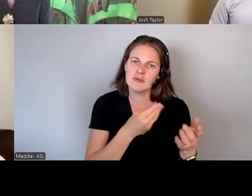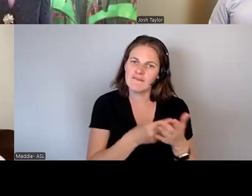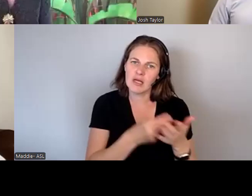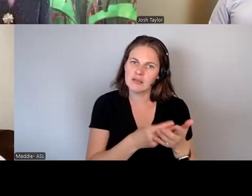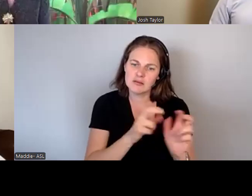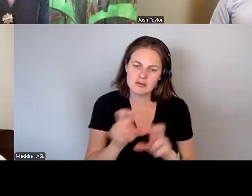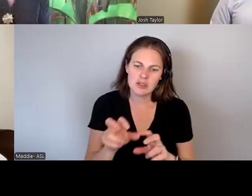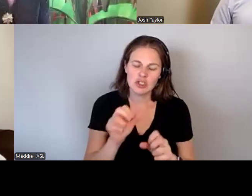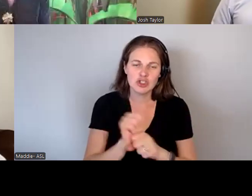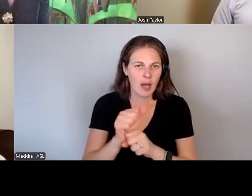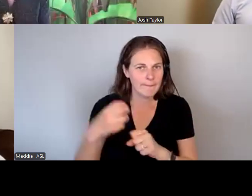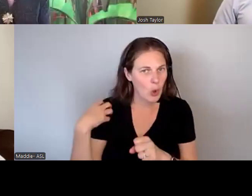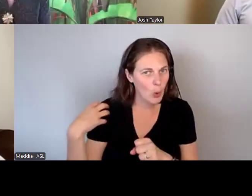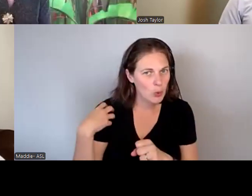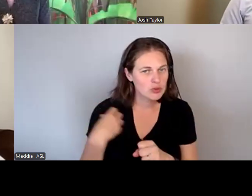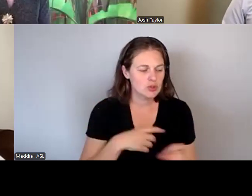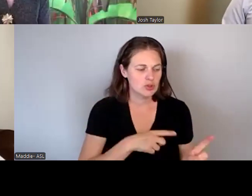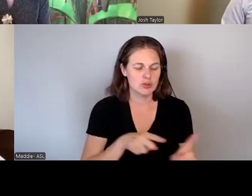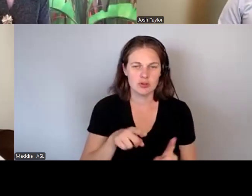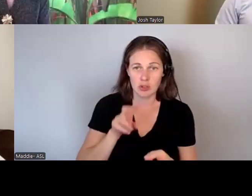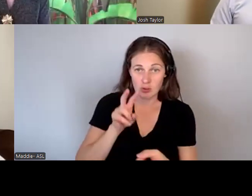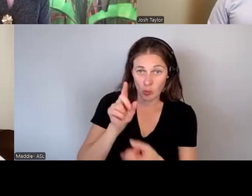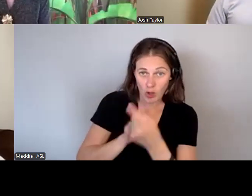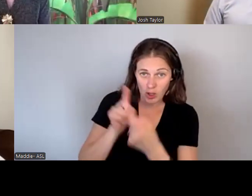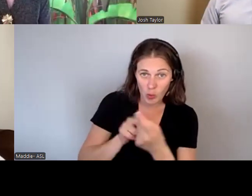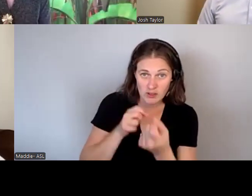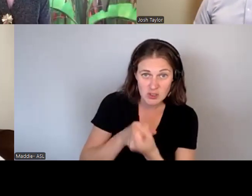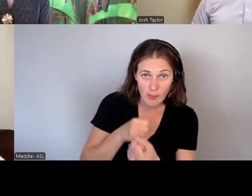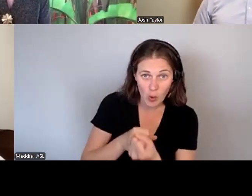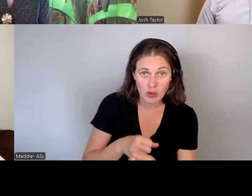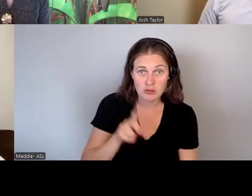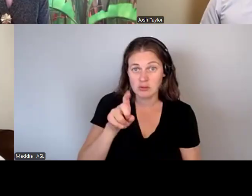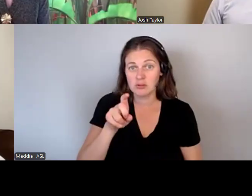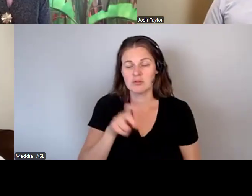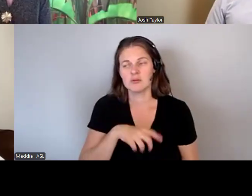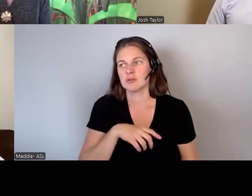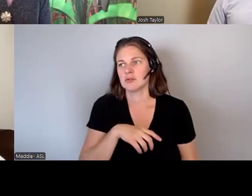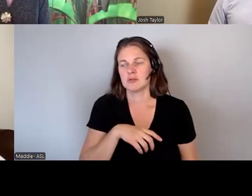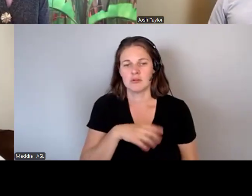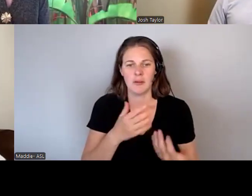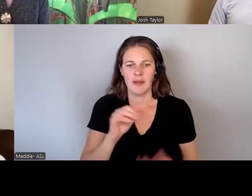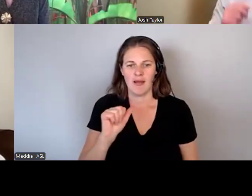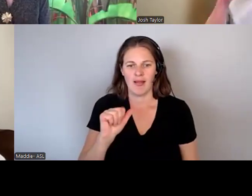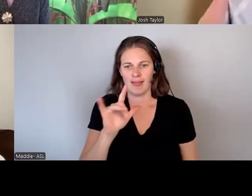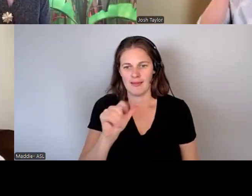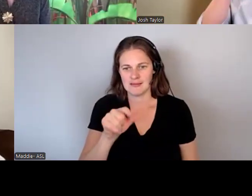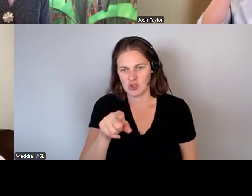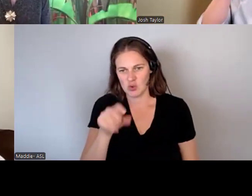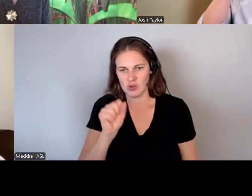Do they fund one-on-one supports? And both, maybe Aliza, you can talk about how that might work in programming too.